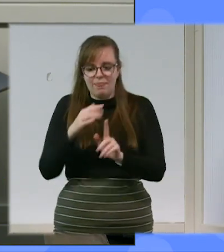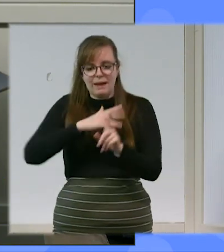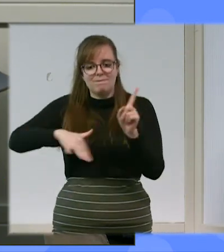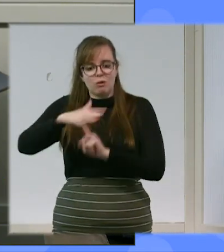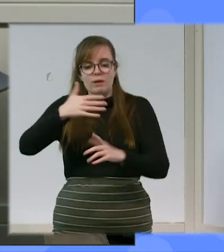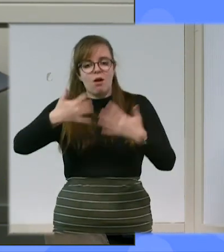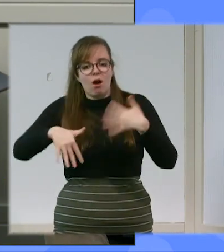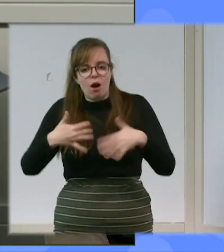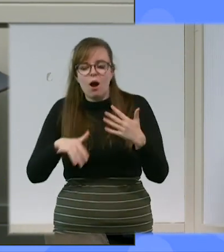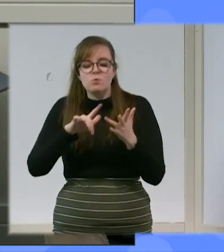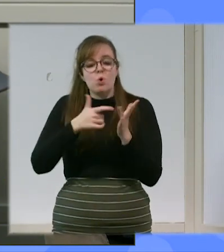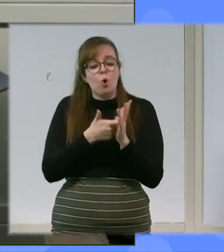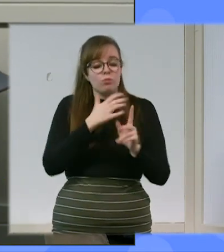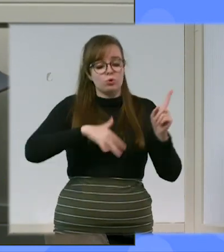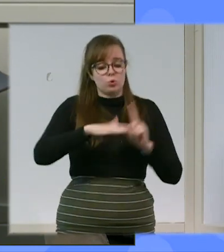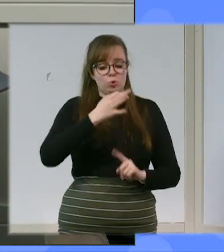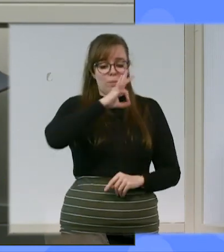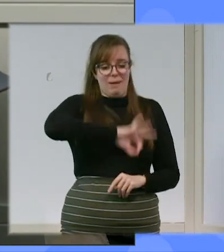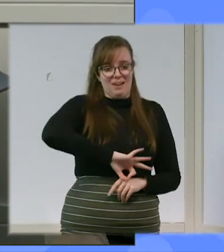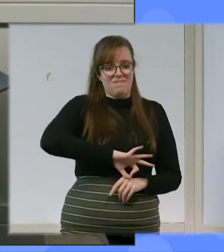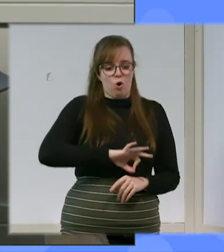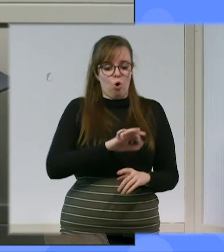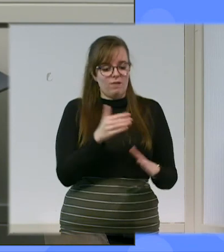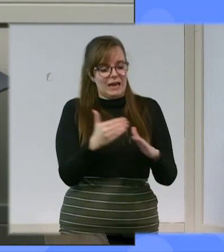perhaps the social benefit of a particular activity and nowhere is is